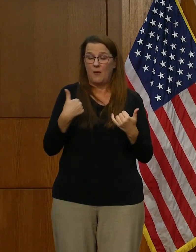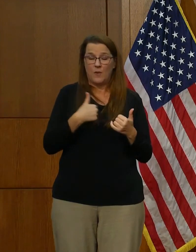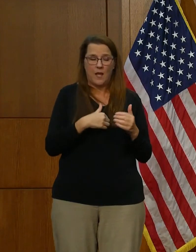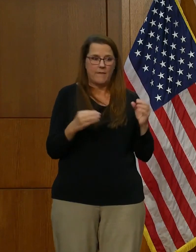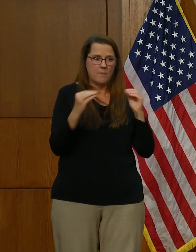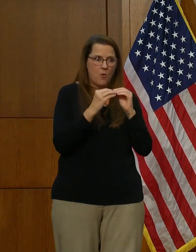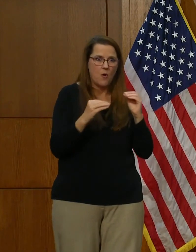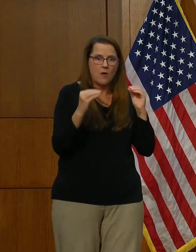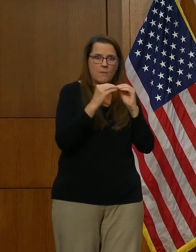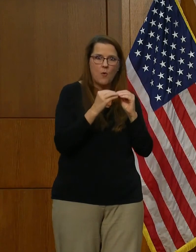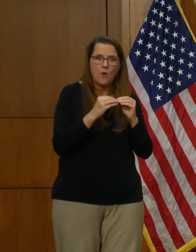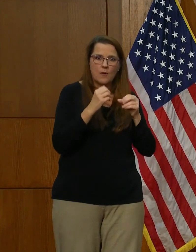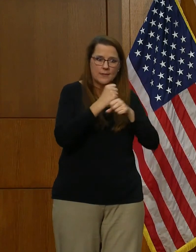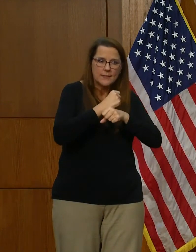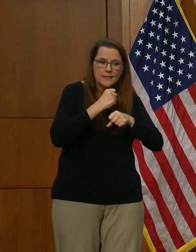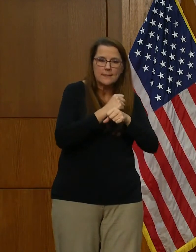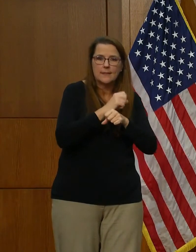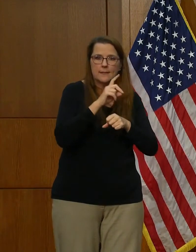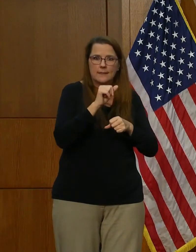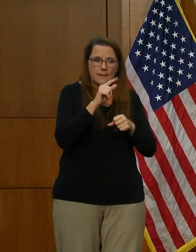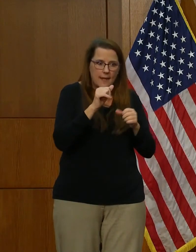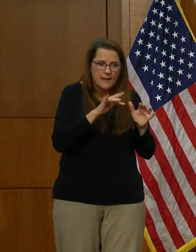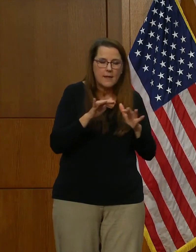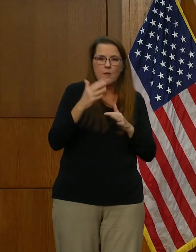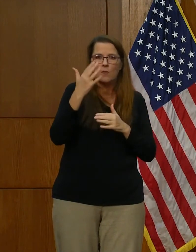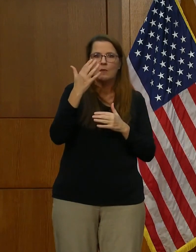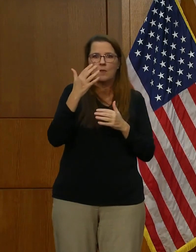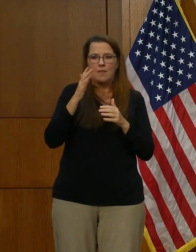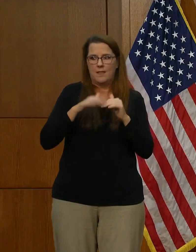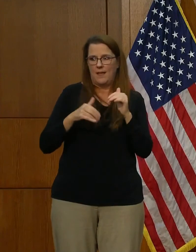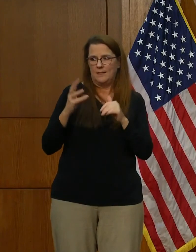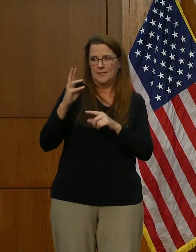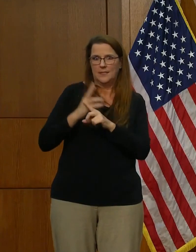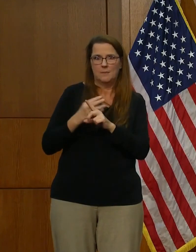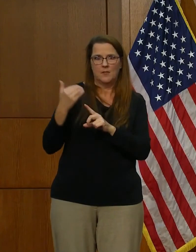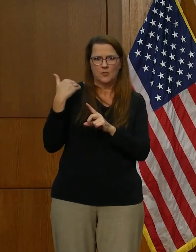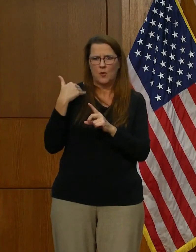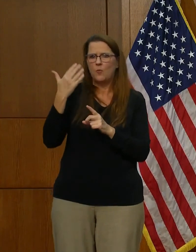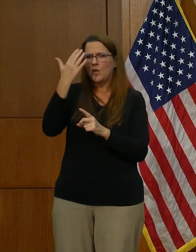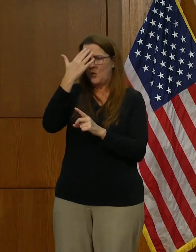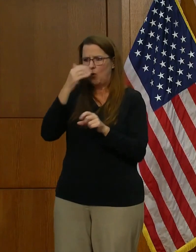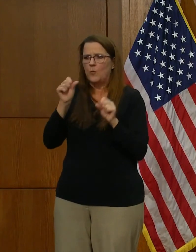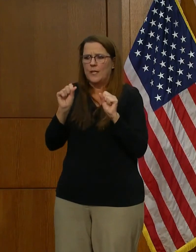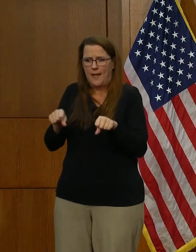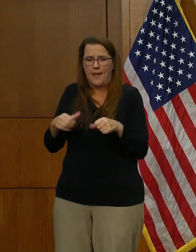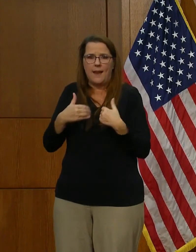MORE DATA AND SCIENCE NOW THAN WE DID SIX MONTHS AGO, AND WE KNOW THAT THERE ARE WAYS FOR